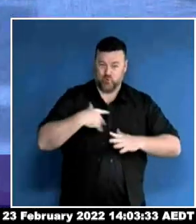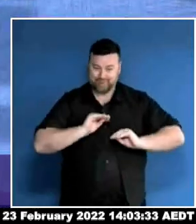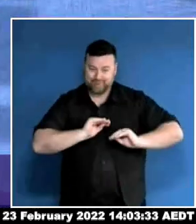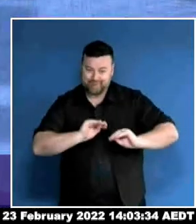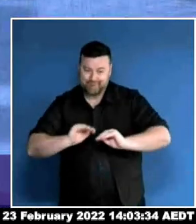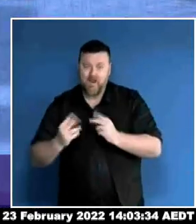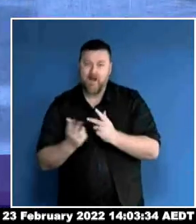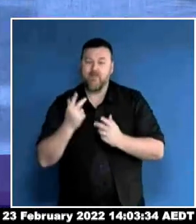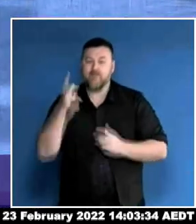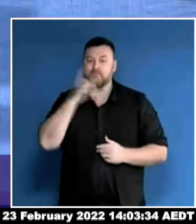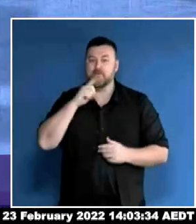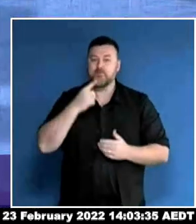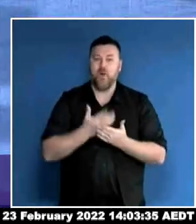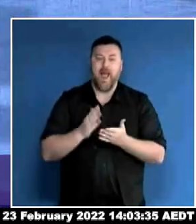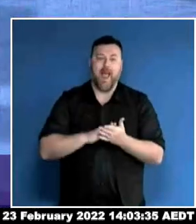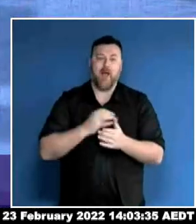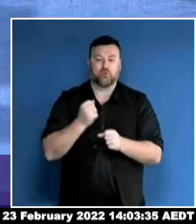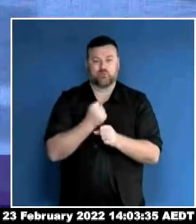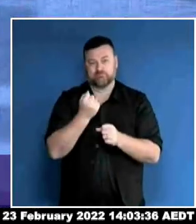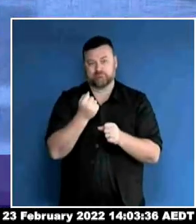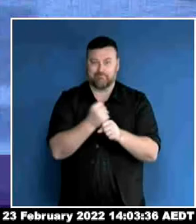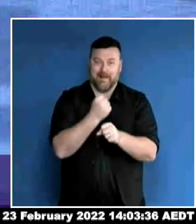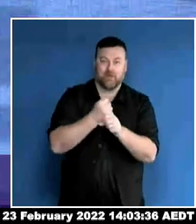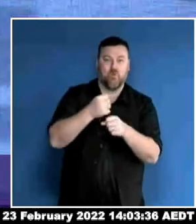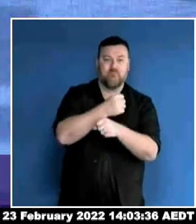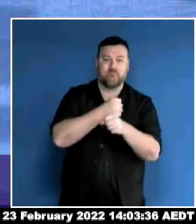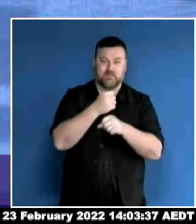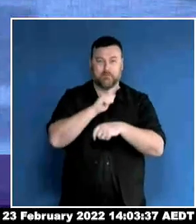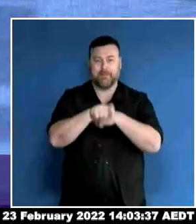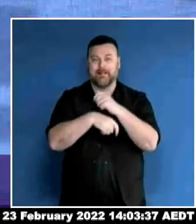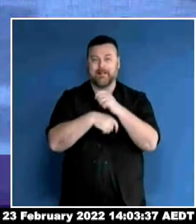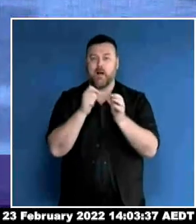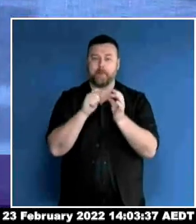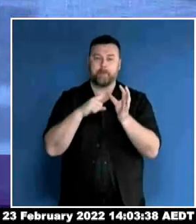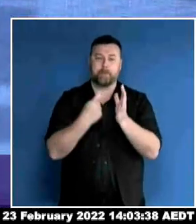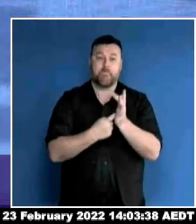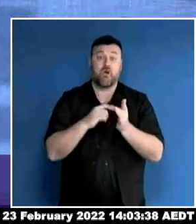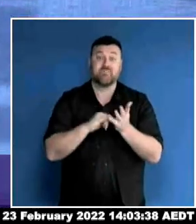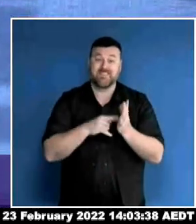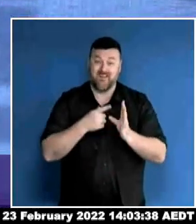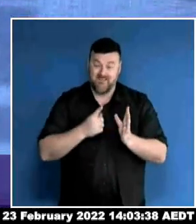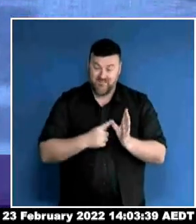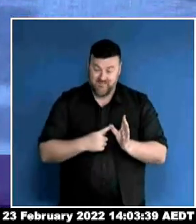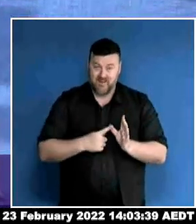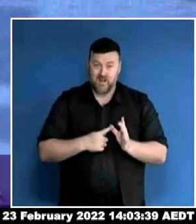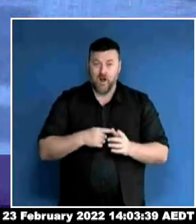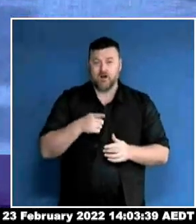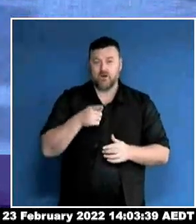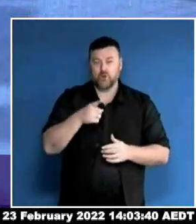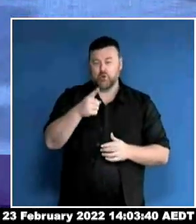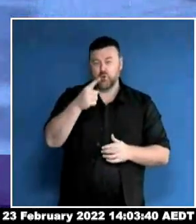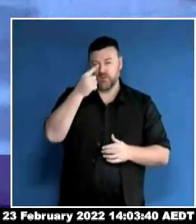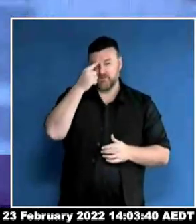baristas. You felt this should have been organised in advance, and you thought it was